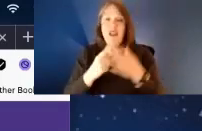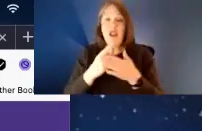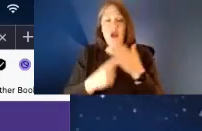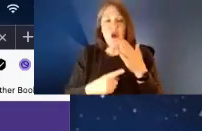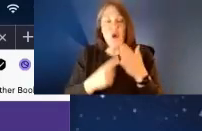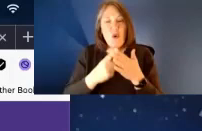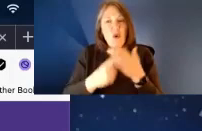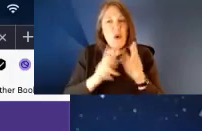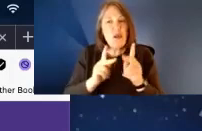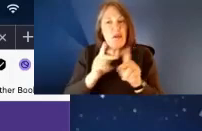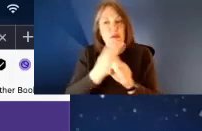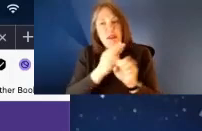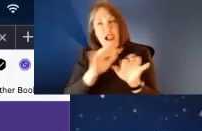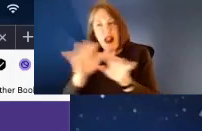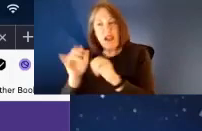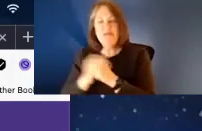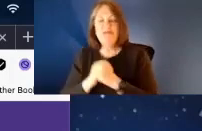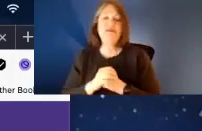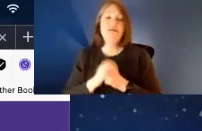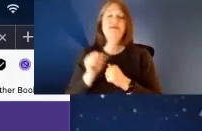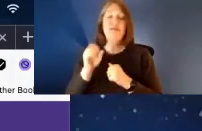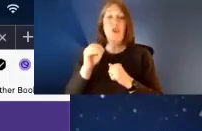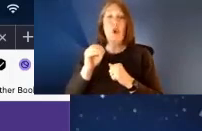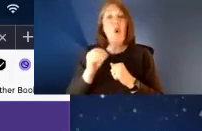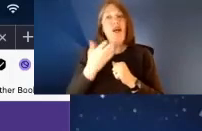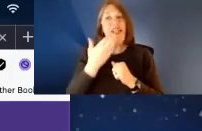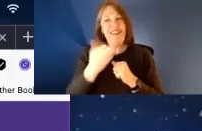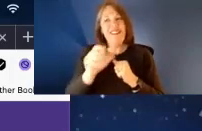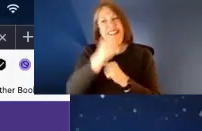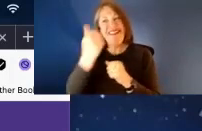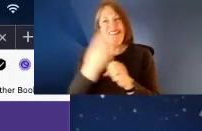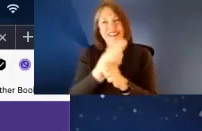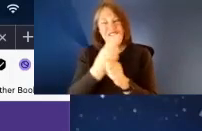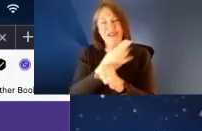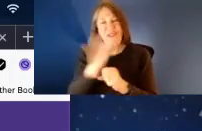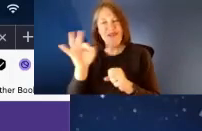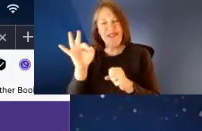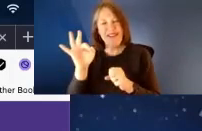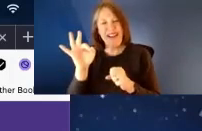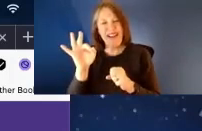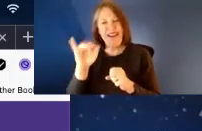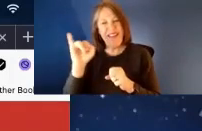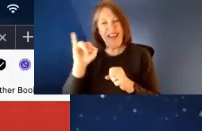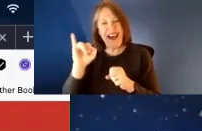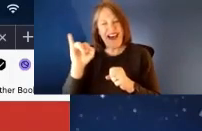06:46:34 >> RICK PEDOLSKY: So, there is another use of the iPresentation system.